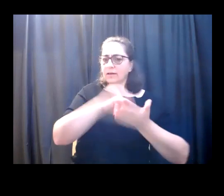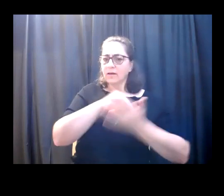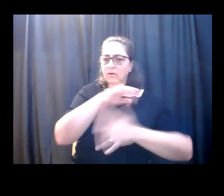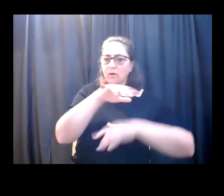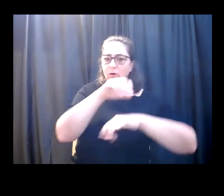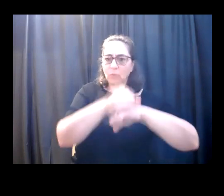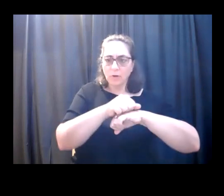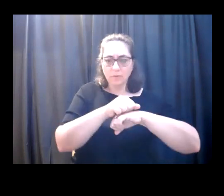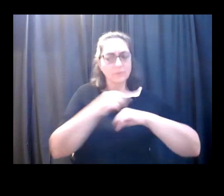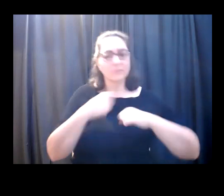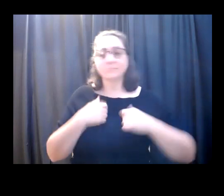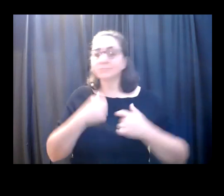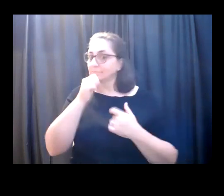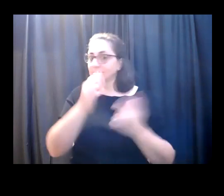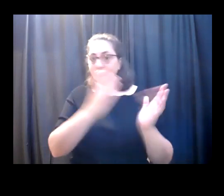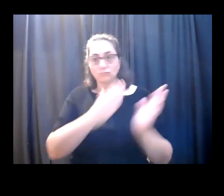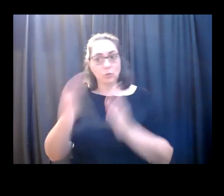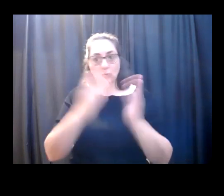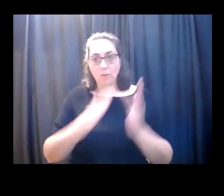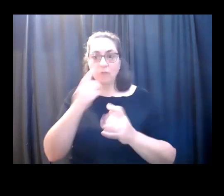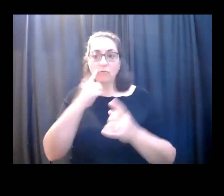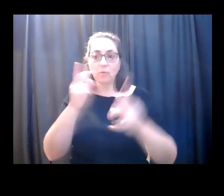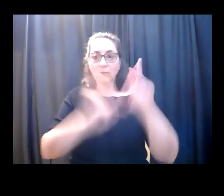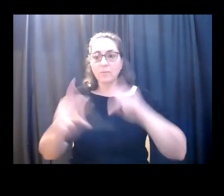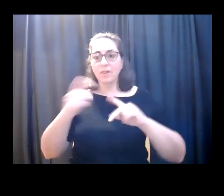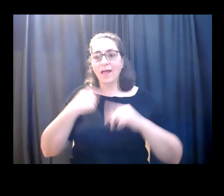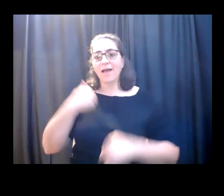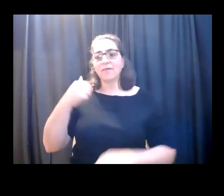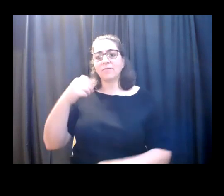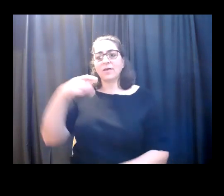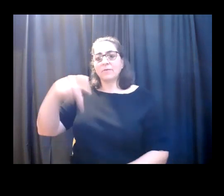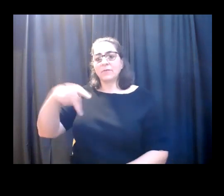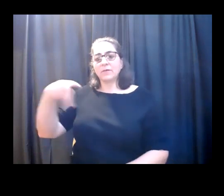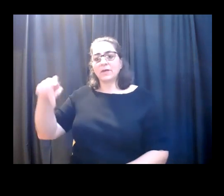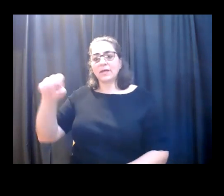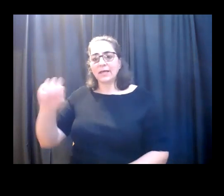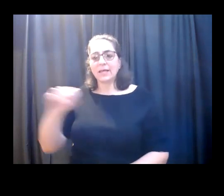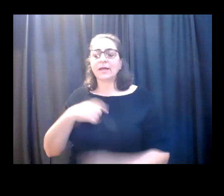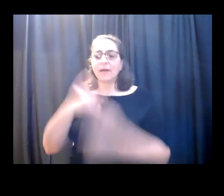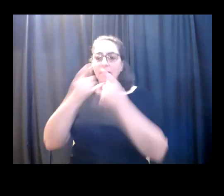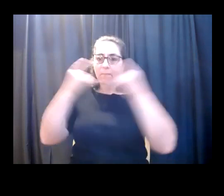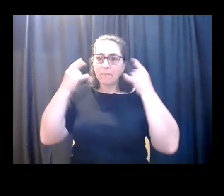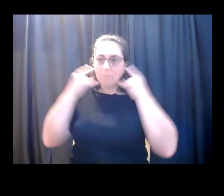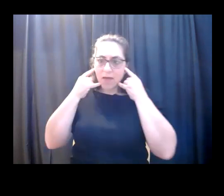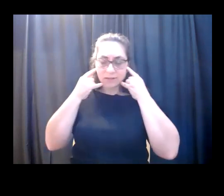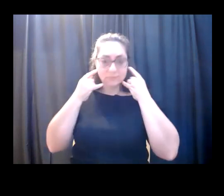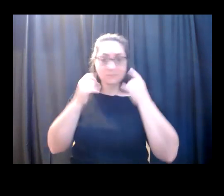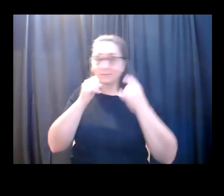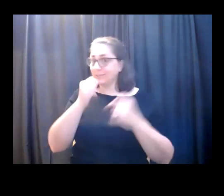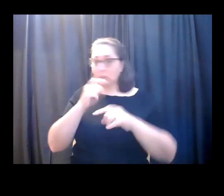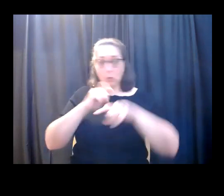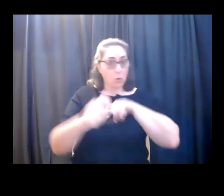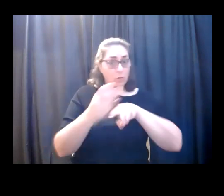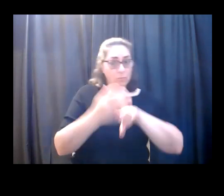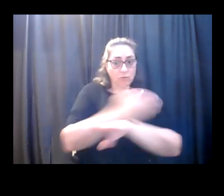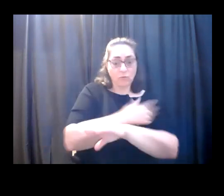with instructions on what to do. They said it's ac to enter the office and go to the desk. They were